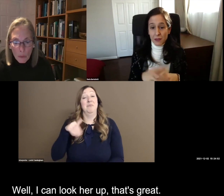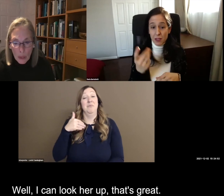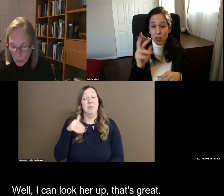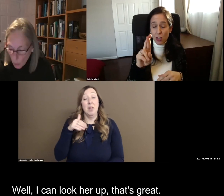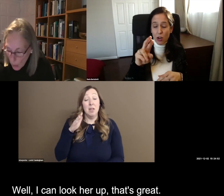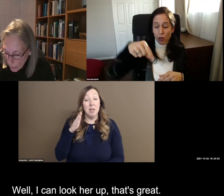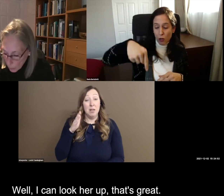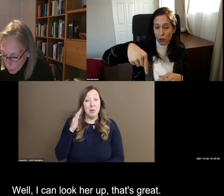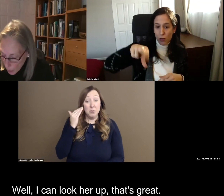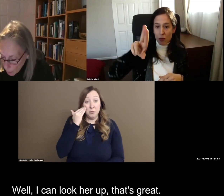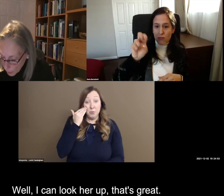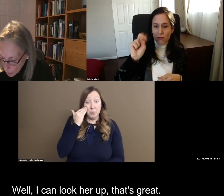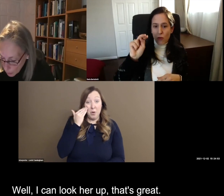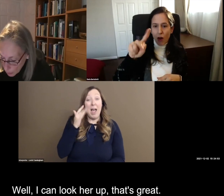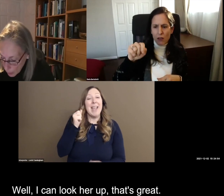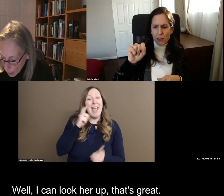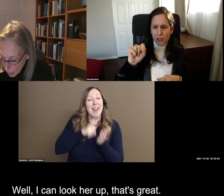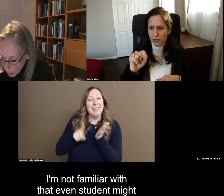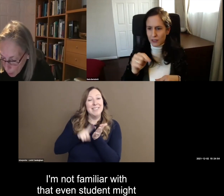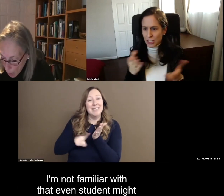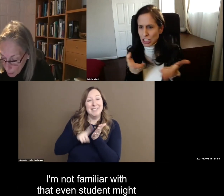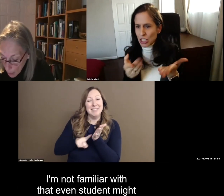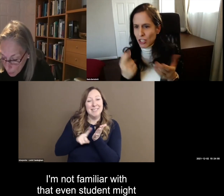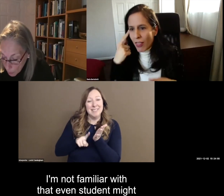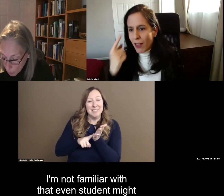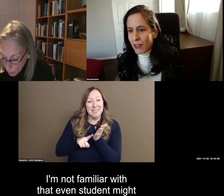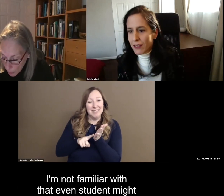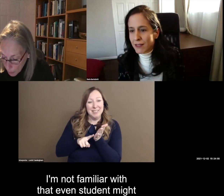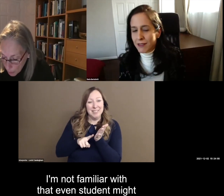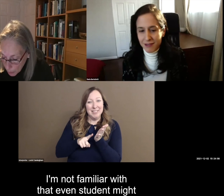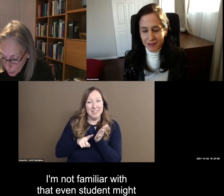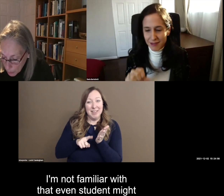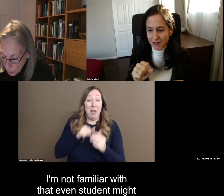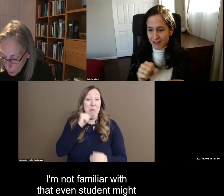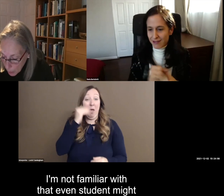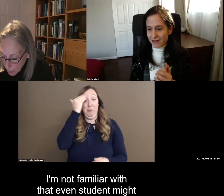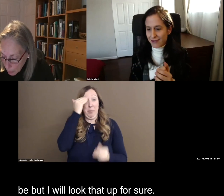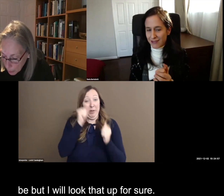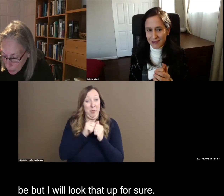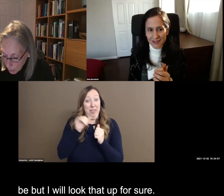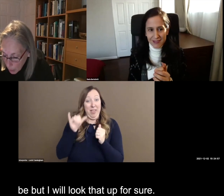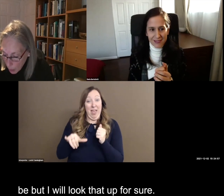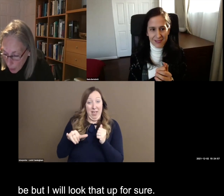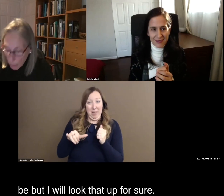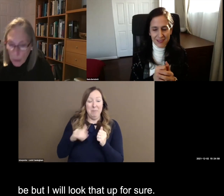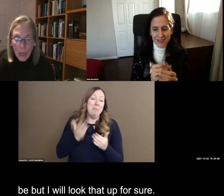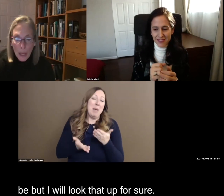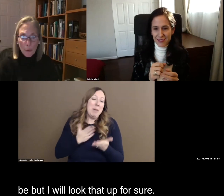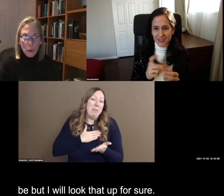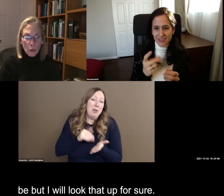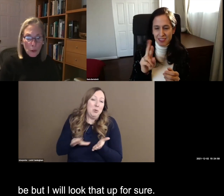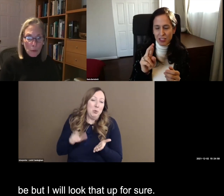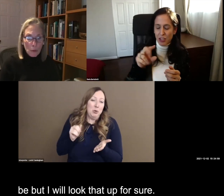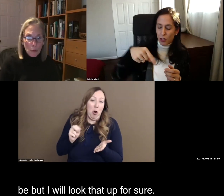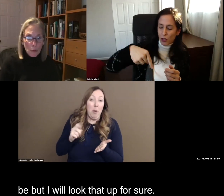it's well i can look her up that's great i i don't i'm not familiar with that the student libya but i will look that up